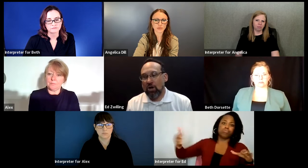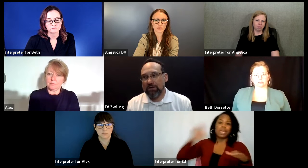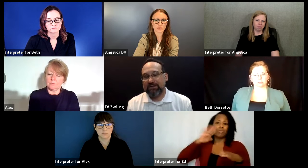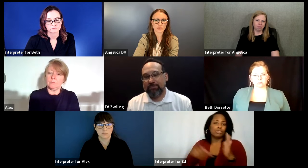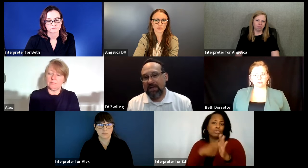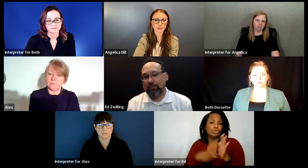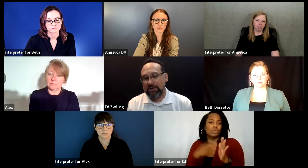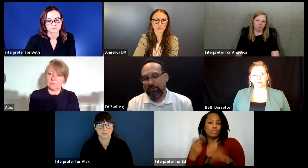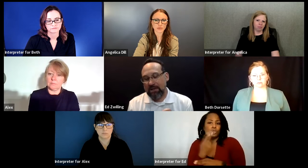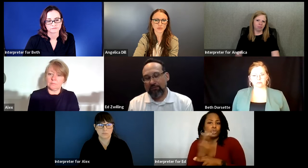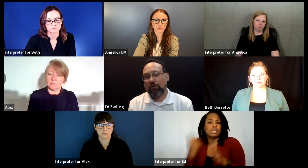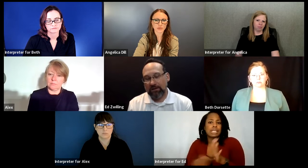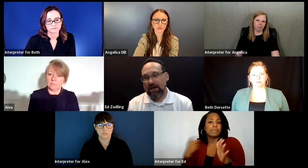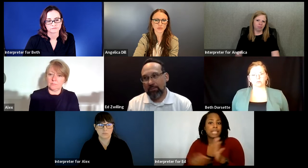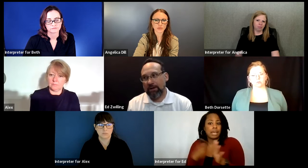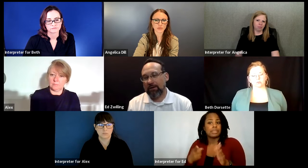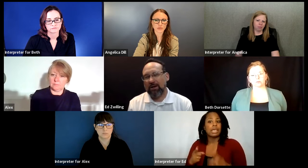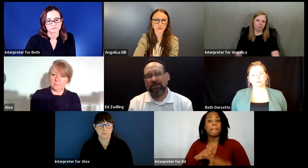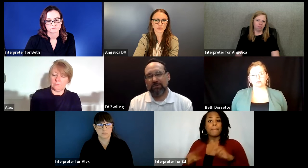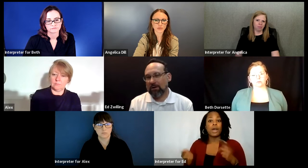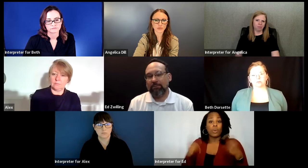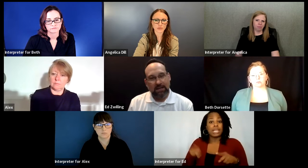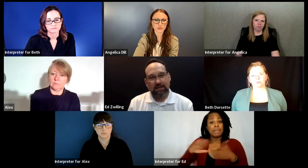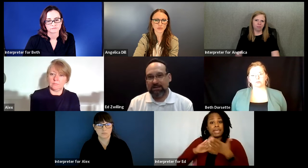But it caused him became when he became a forklift operator it caused him great pain